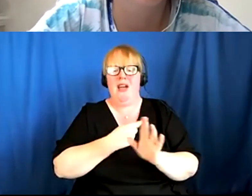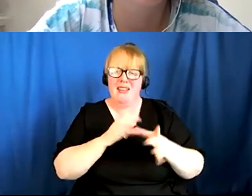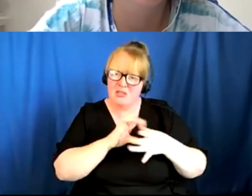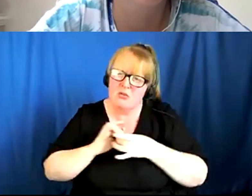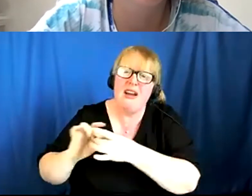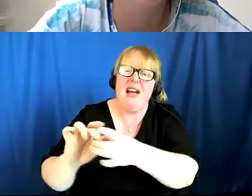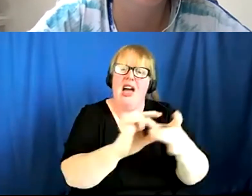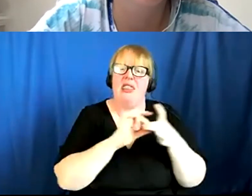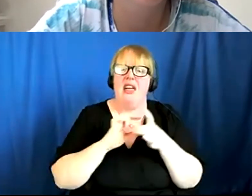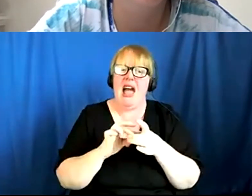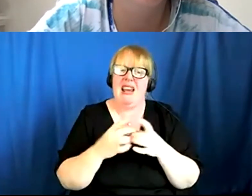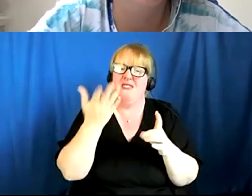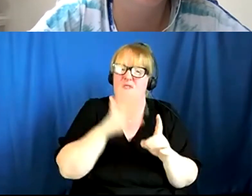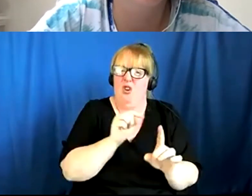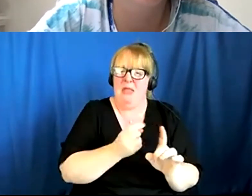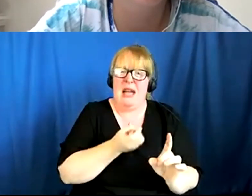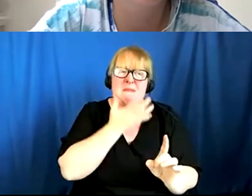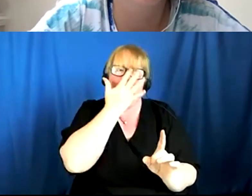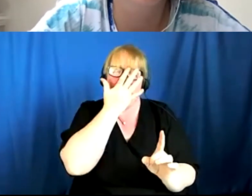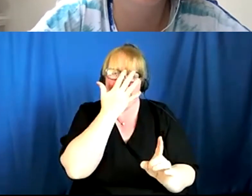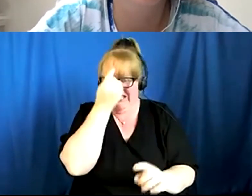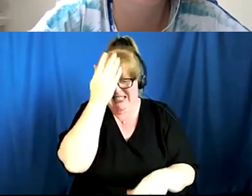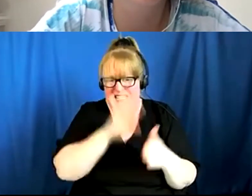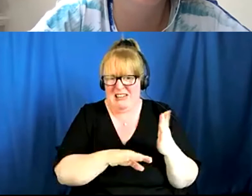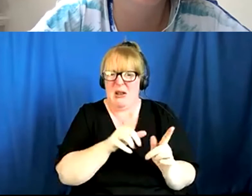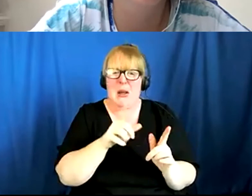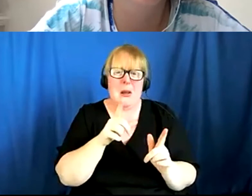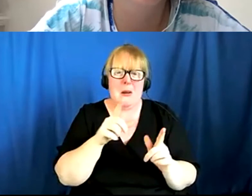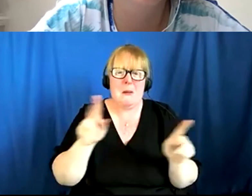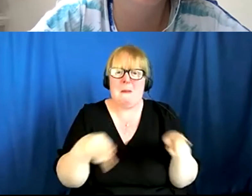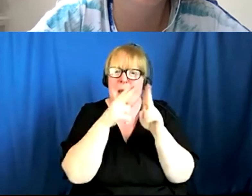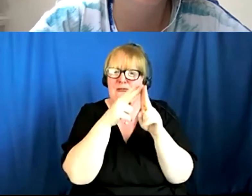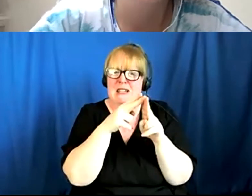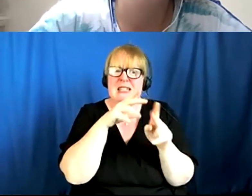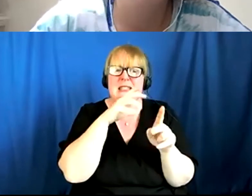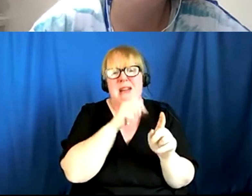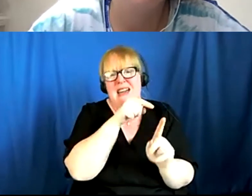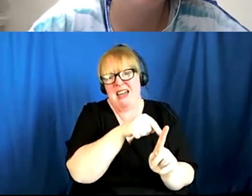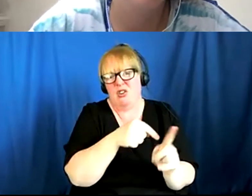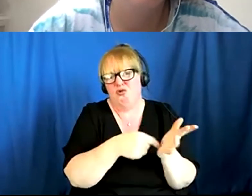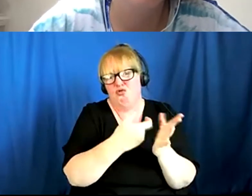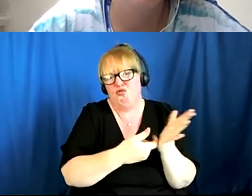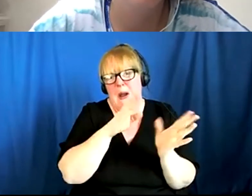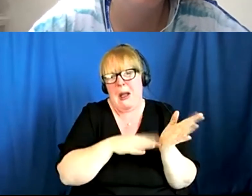embarrassing kind of encounter with this sweet Parisian tramp. So, there you go. >> ULRIKA: Thank you. Yeah,